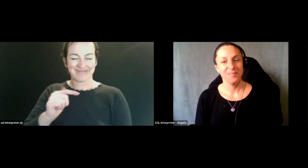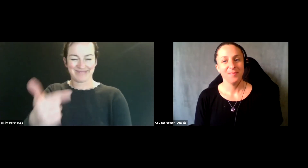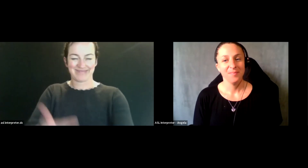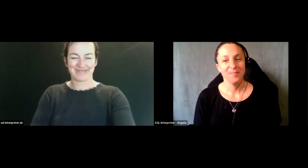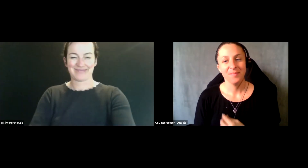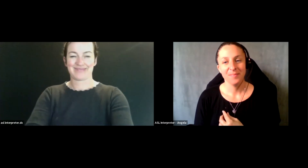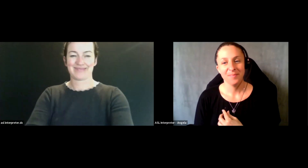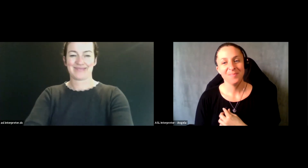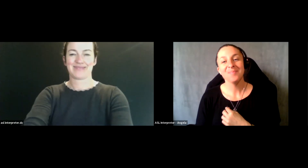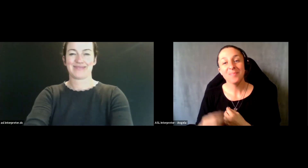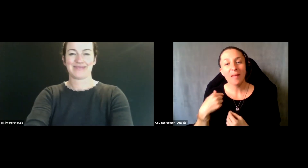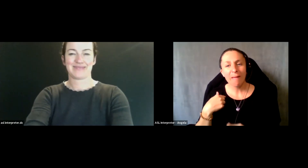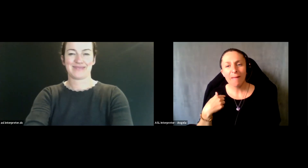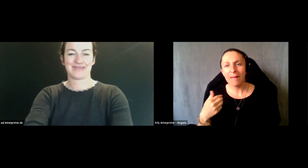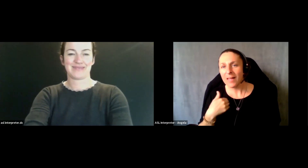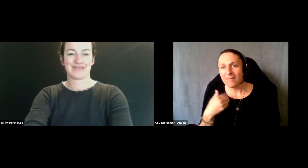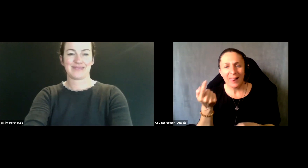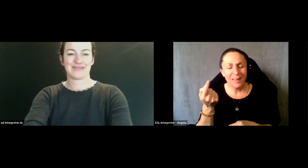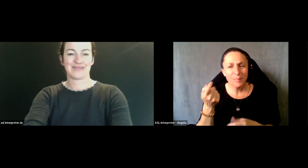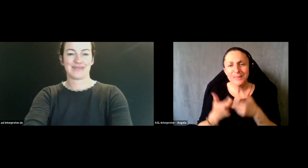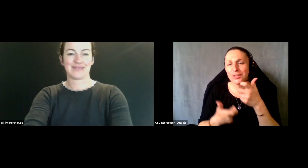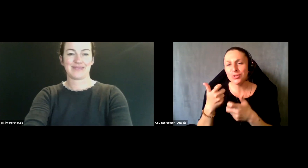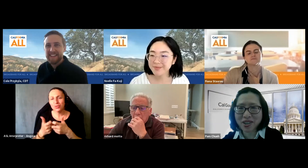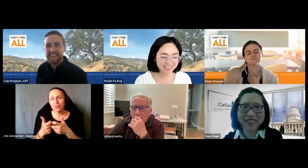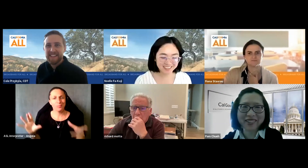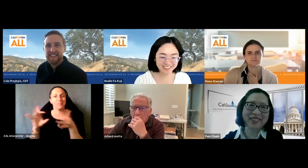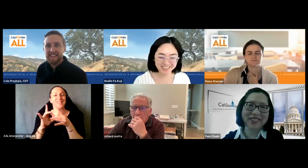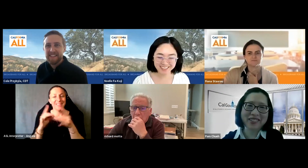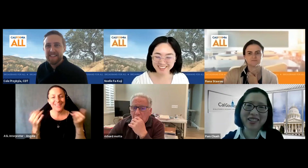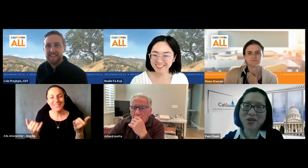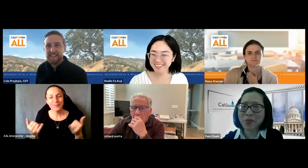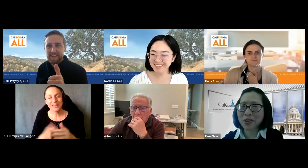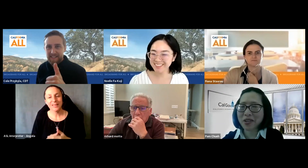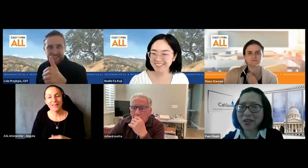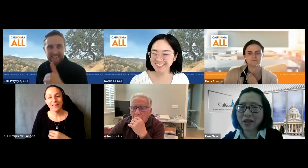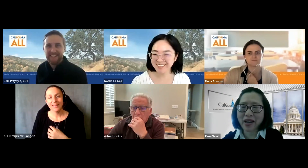bit of an issue connecting today. Yes, we can hear you. Yes, you're able to hear me.